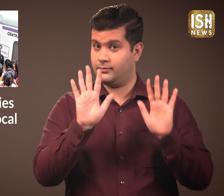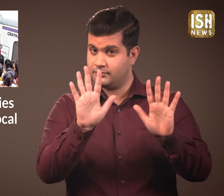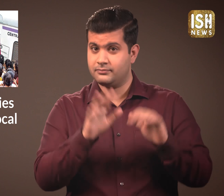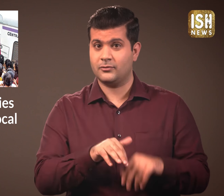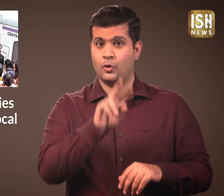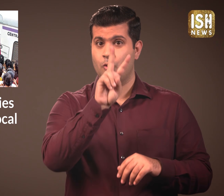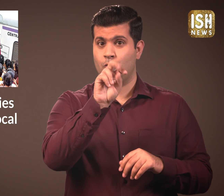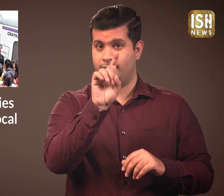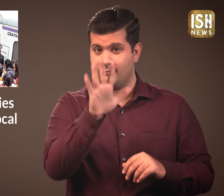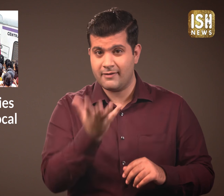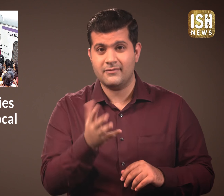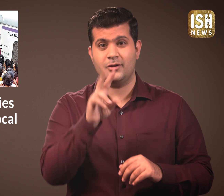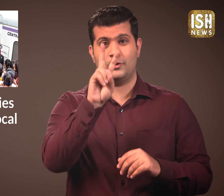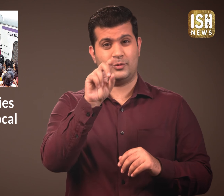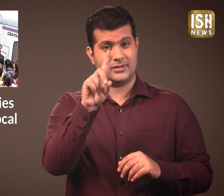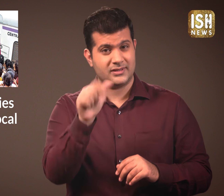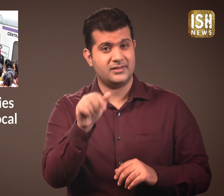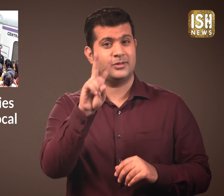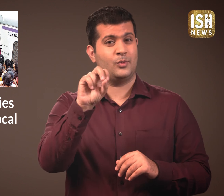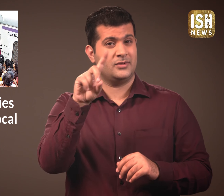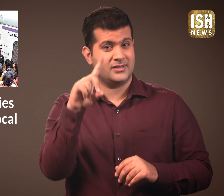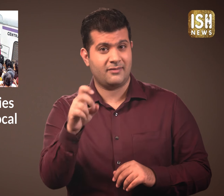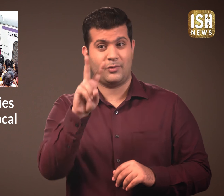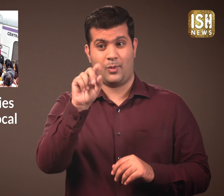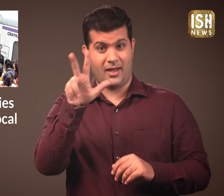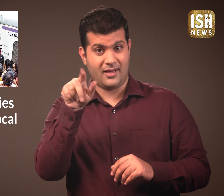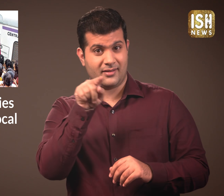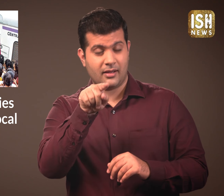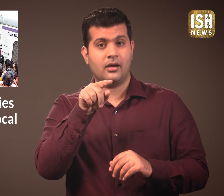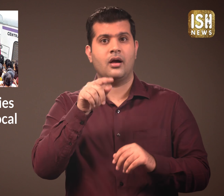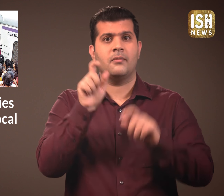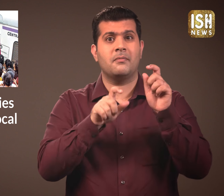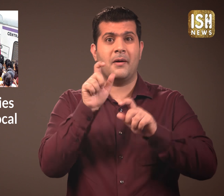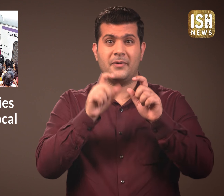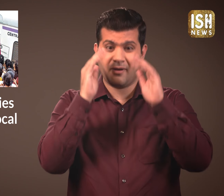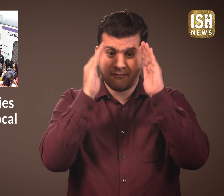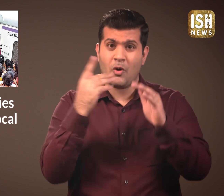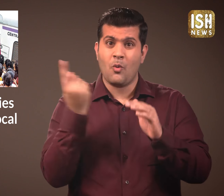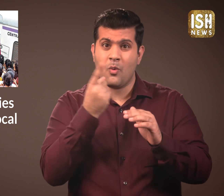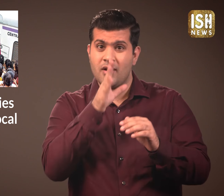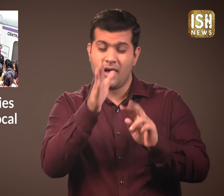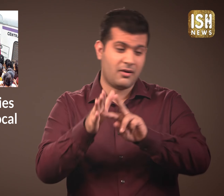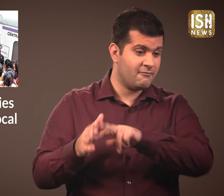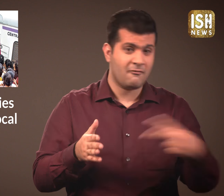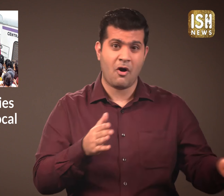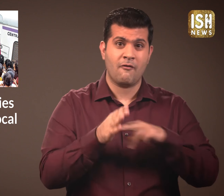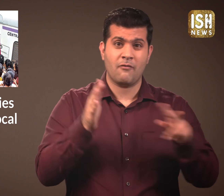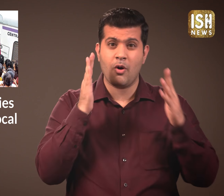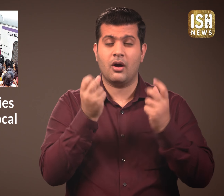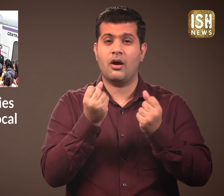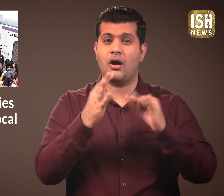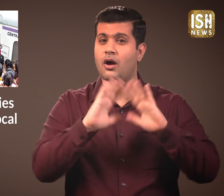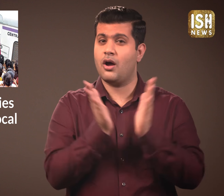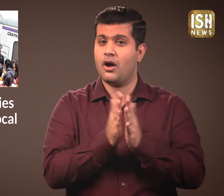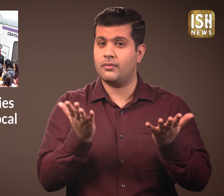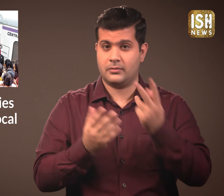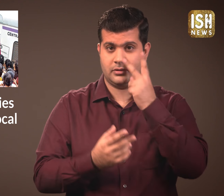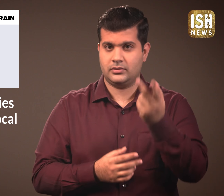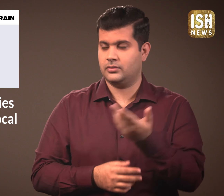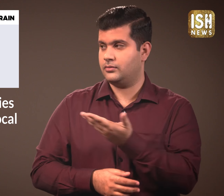In 2015, 2016, 2017 & 2018 here are the total number of deaths from falling off trains.